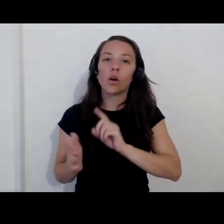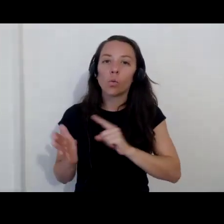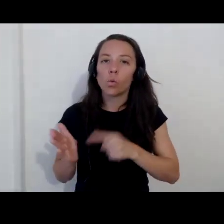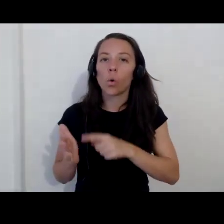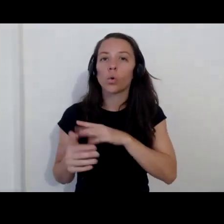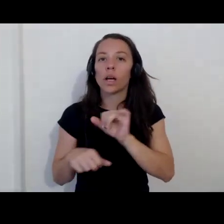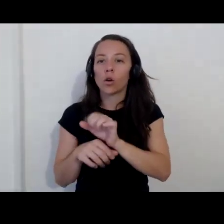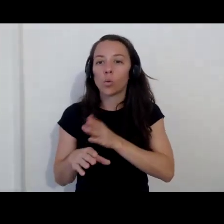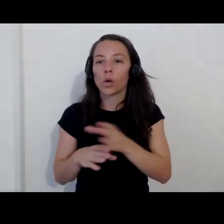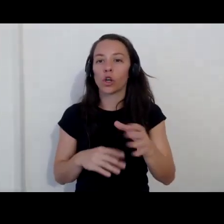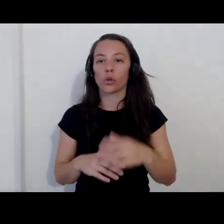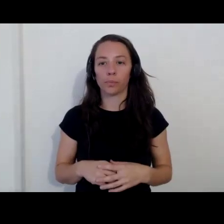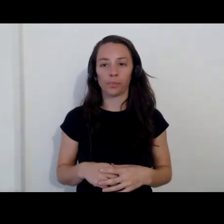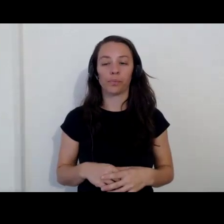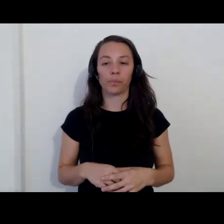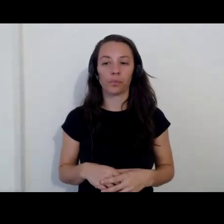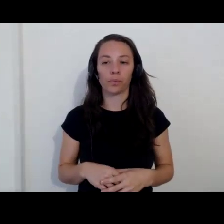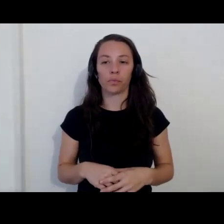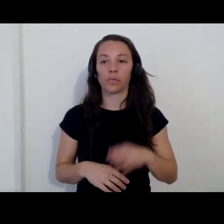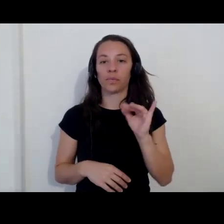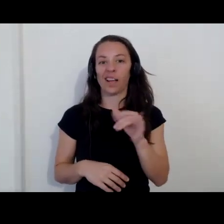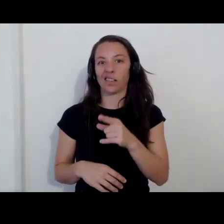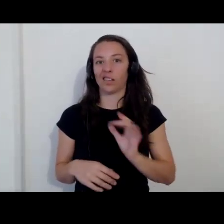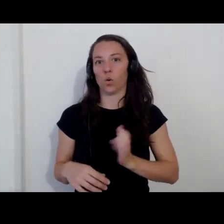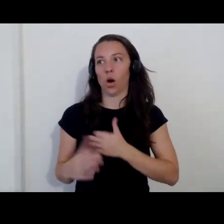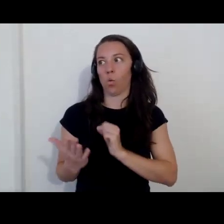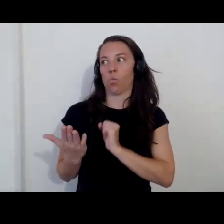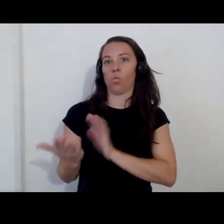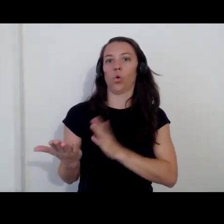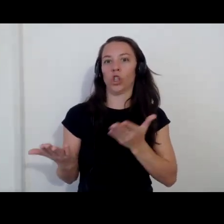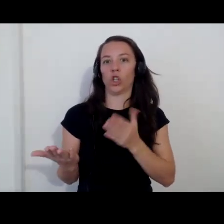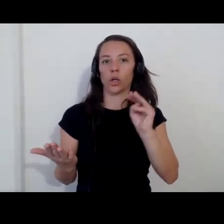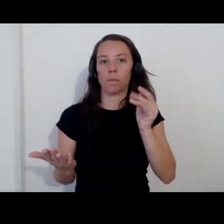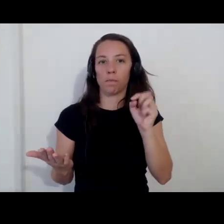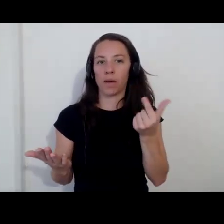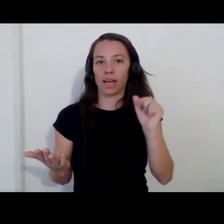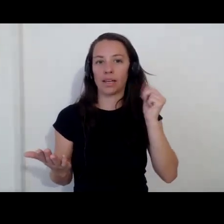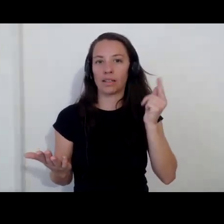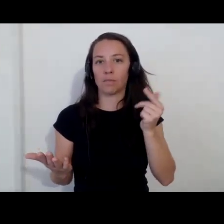That's why we are creating skills based job specific education,